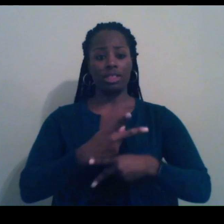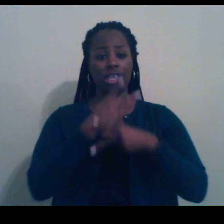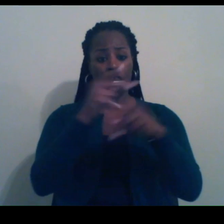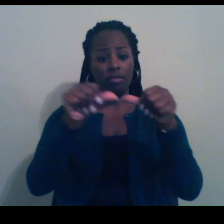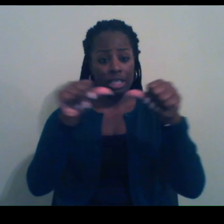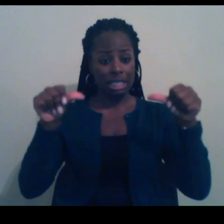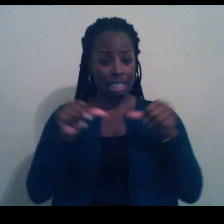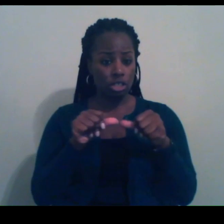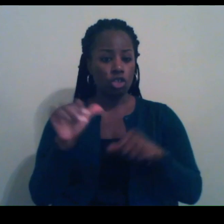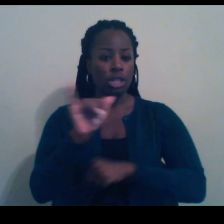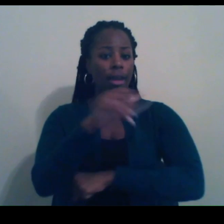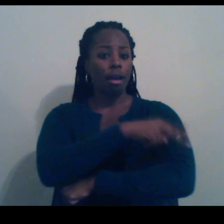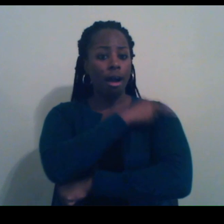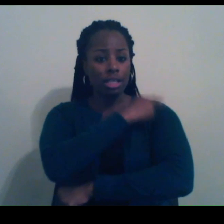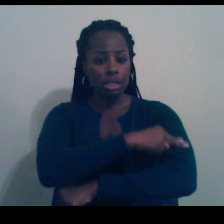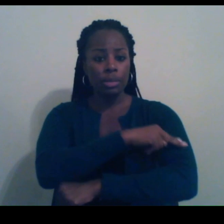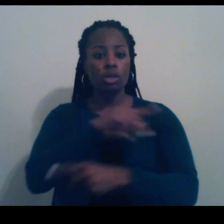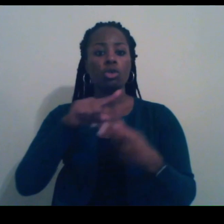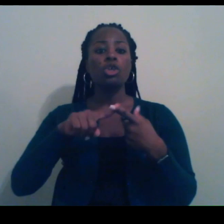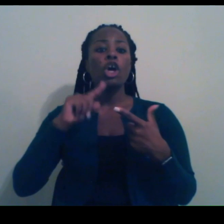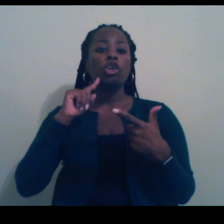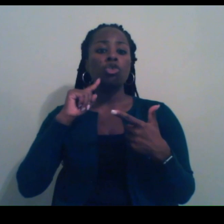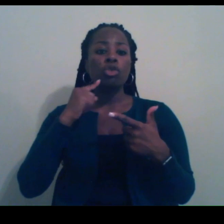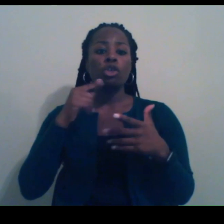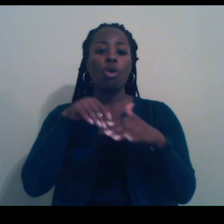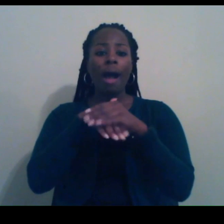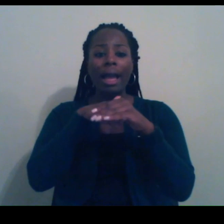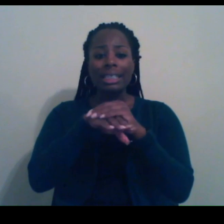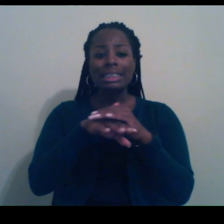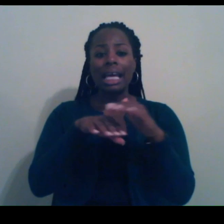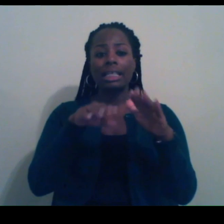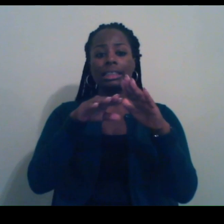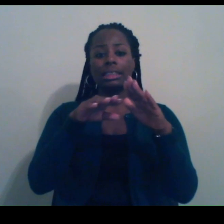as hospitals, critical access hospitals, nursing homes, home health agencies,